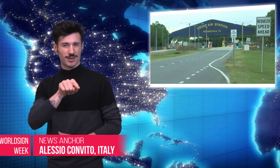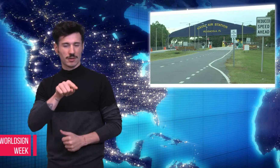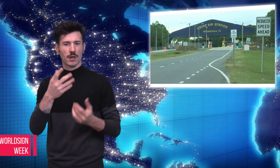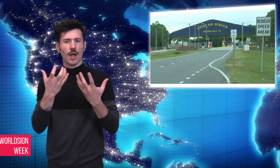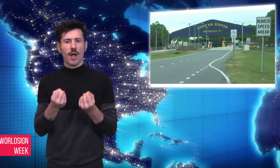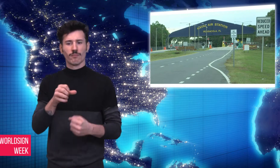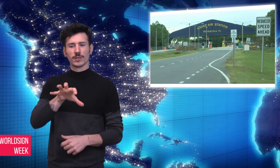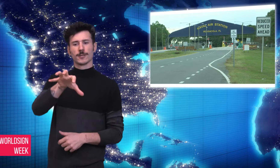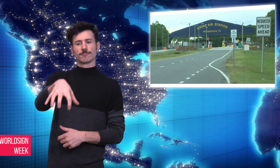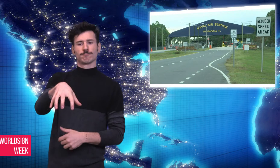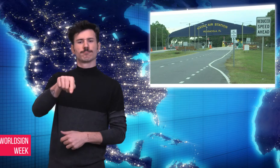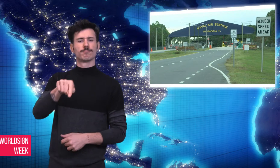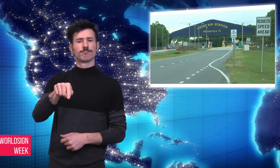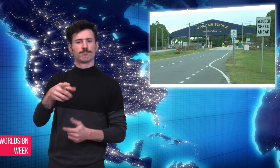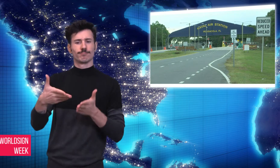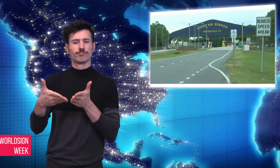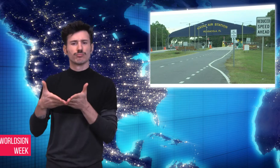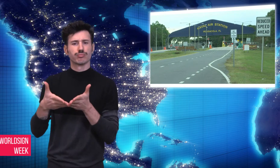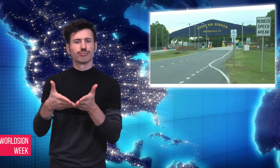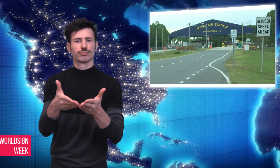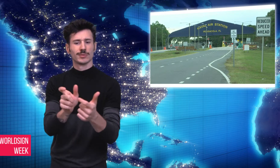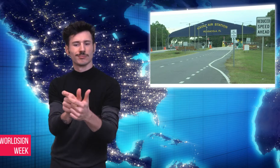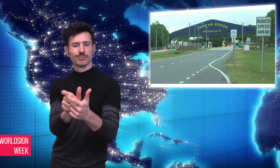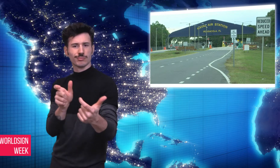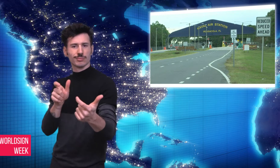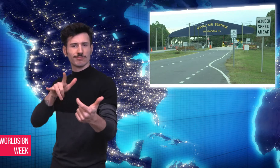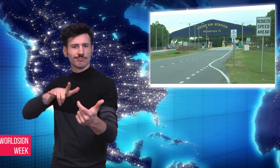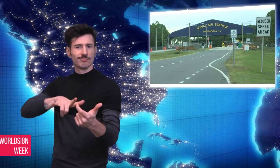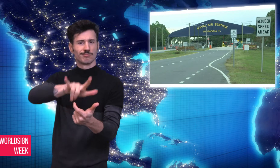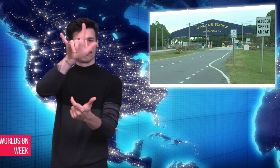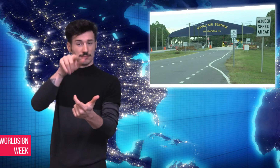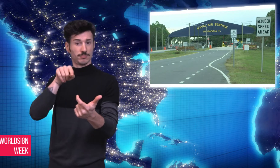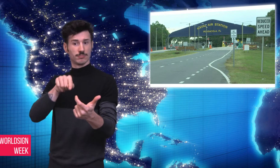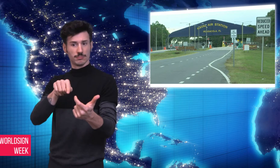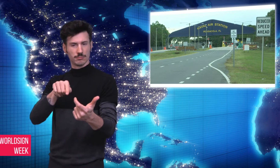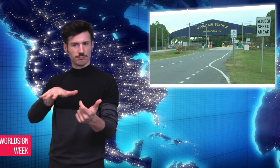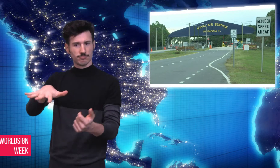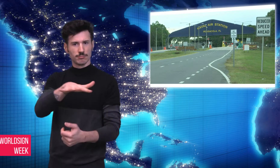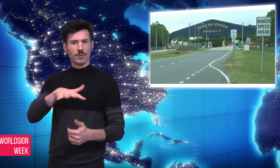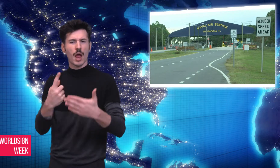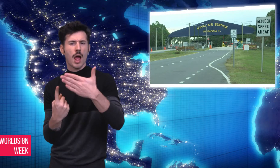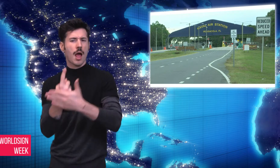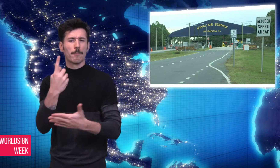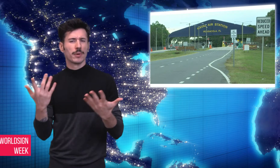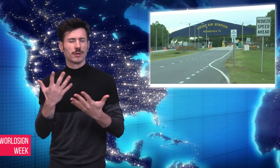[Alessio]: Three people were killed and eight others injured